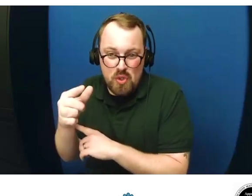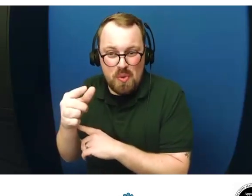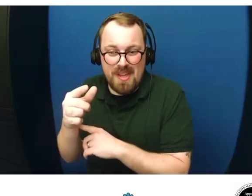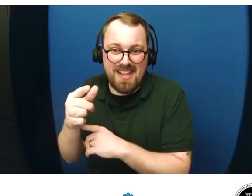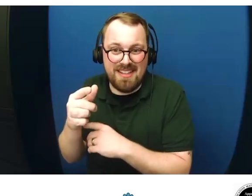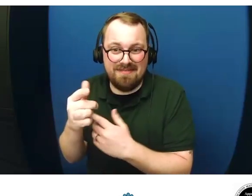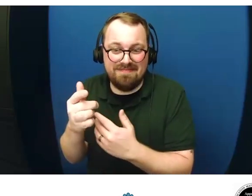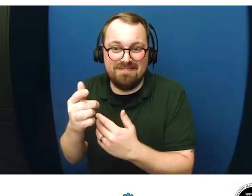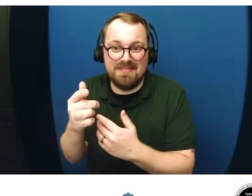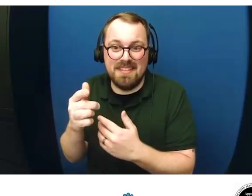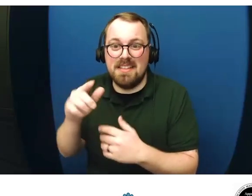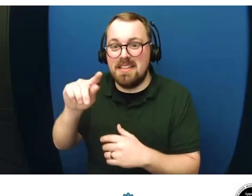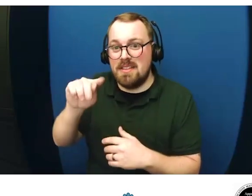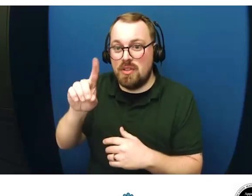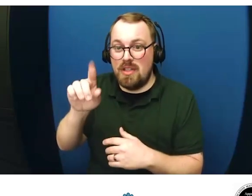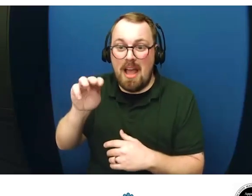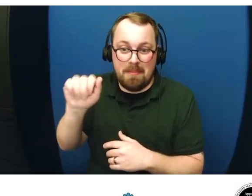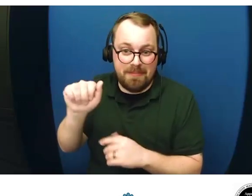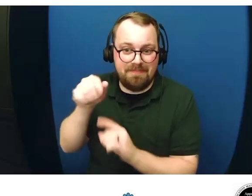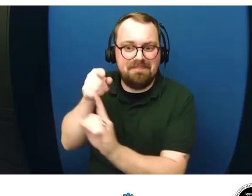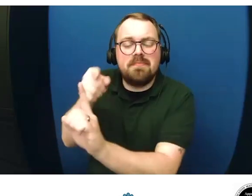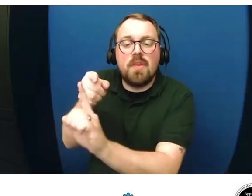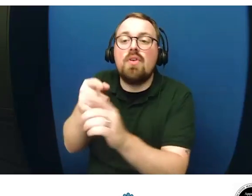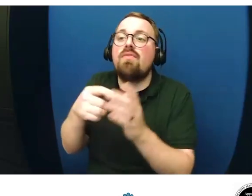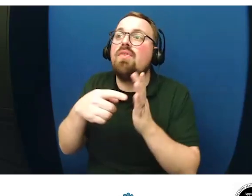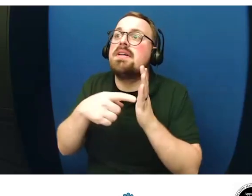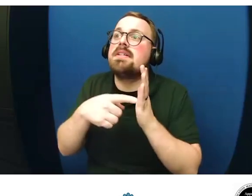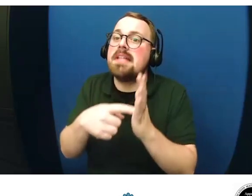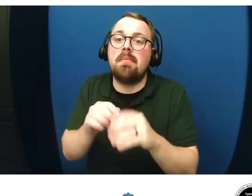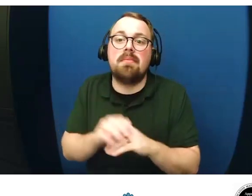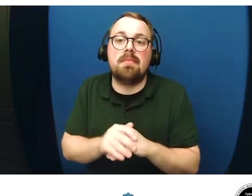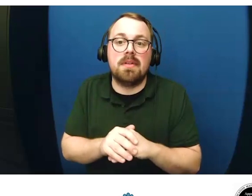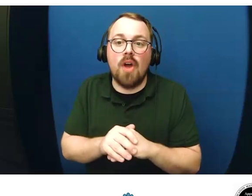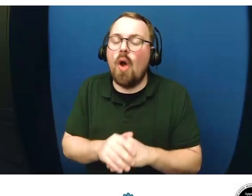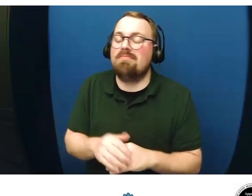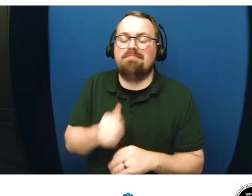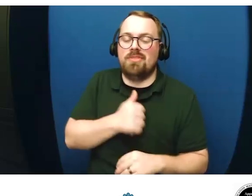It may be that they need–if they're going to be using a dog guide–it may